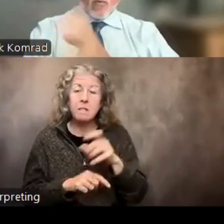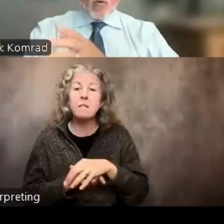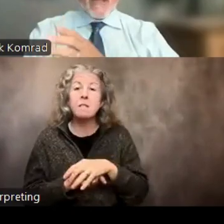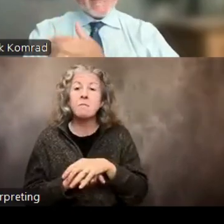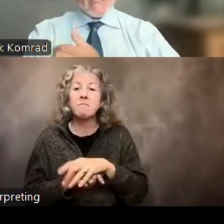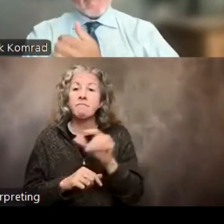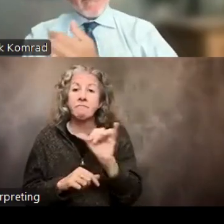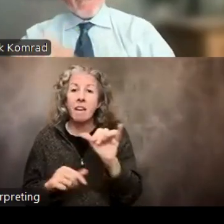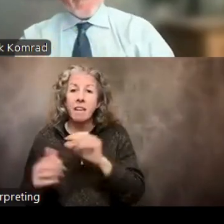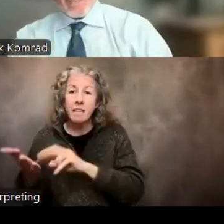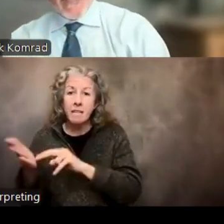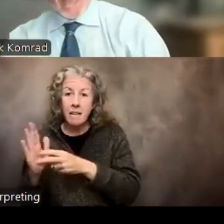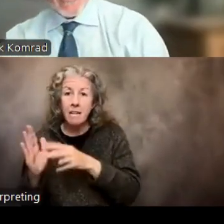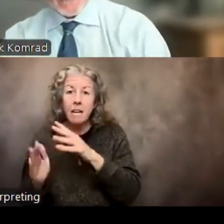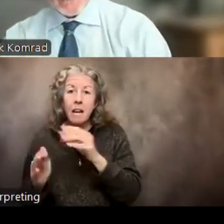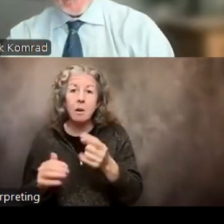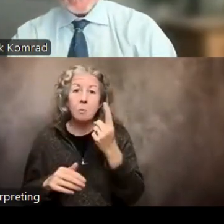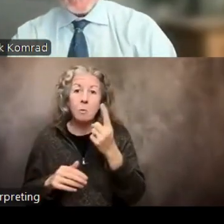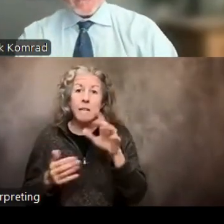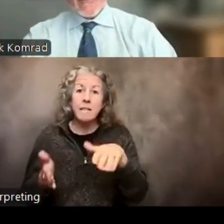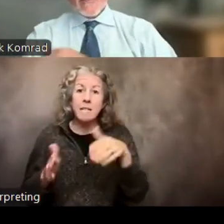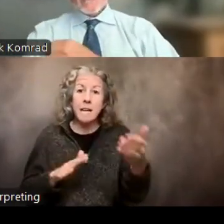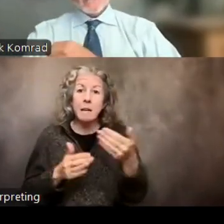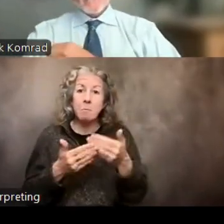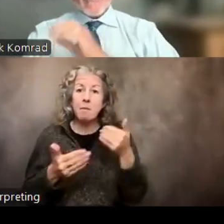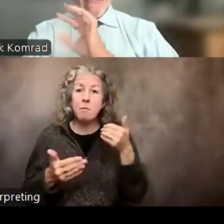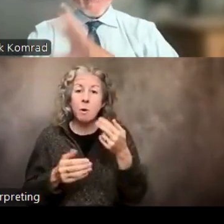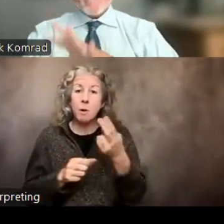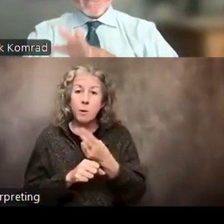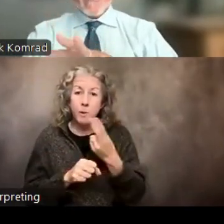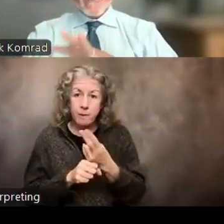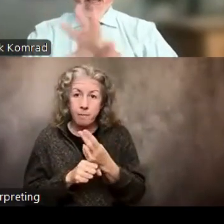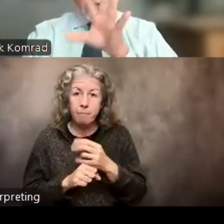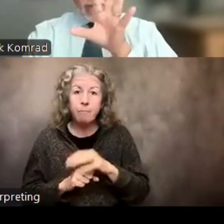one died before they could use it. So there have been at least